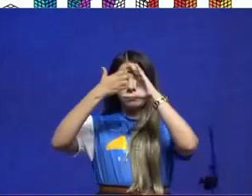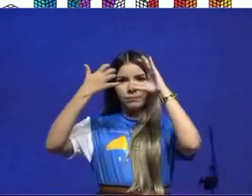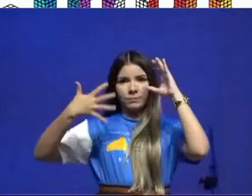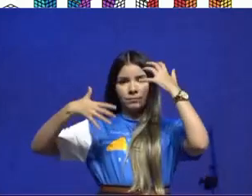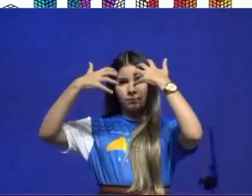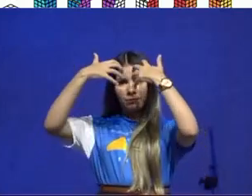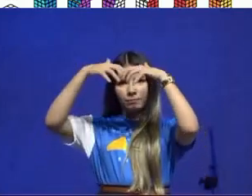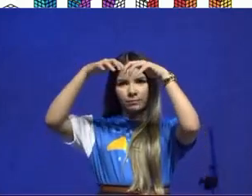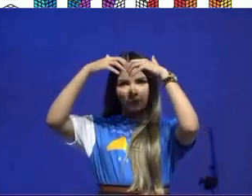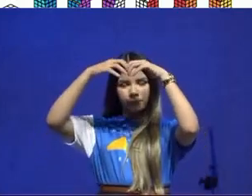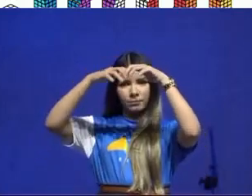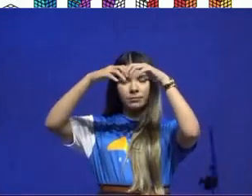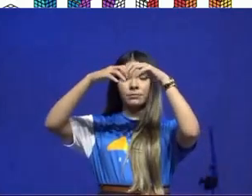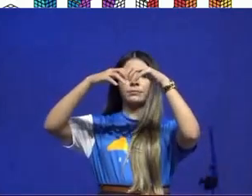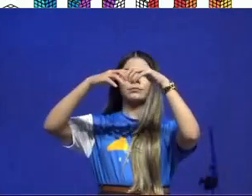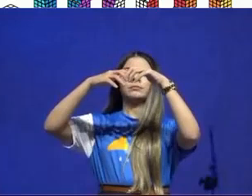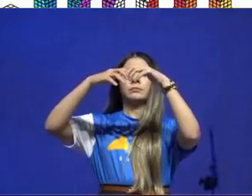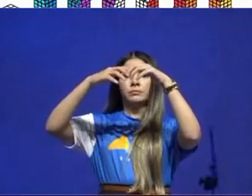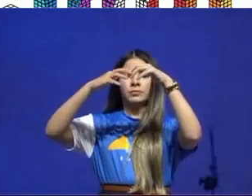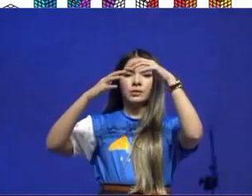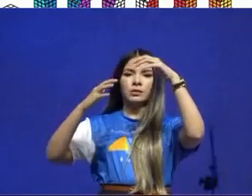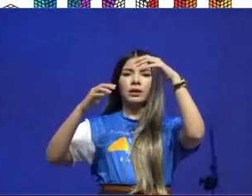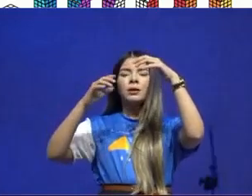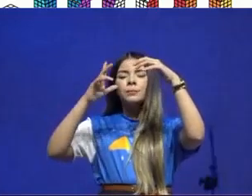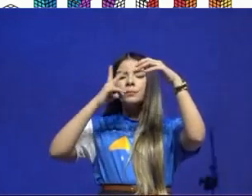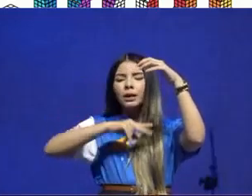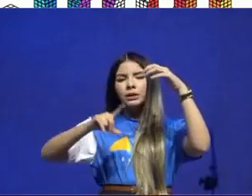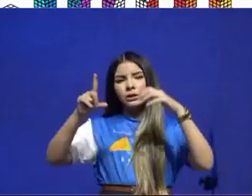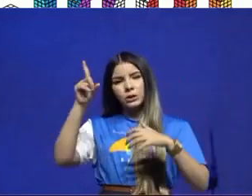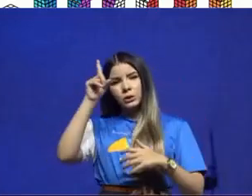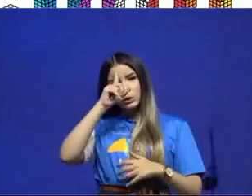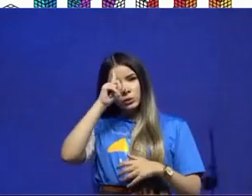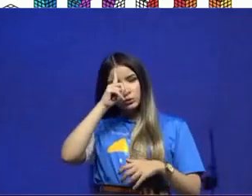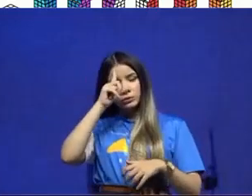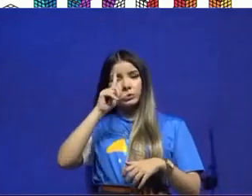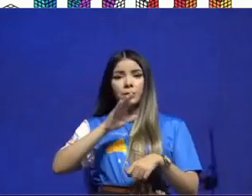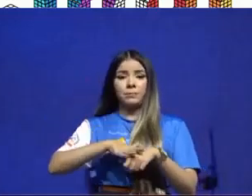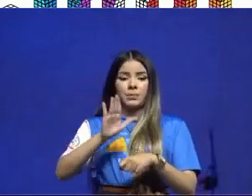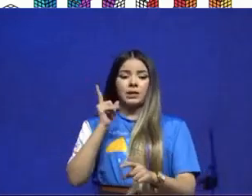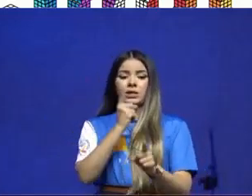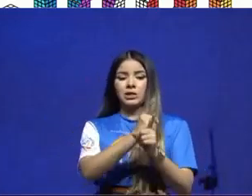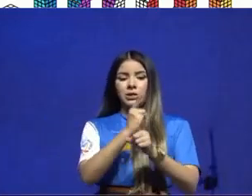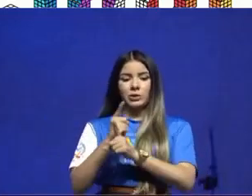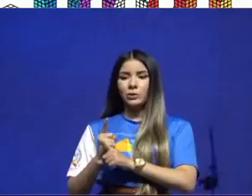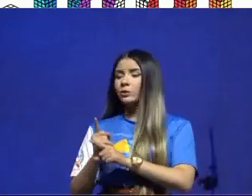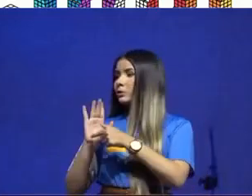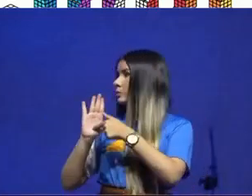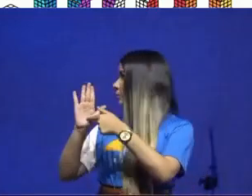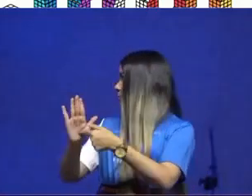developmental disorder that is increasingly prevalent so I put this little table difficult to see